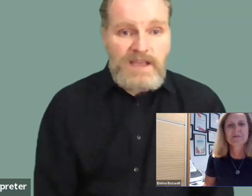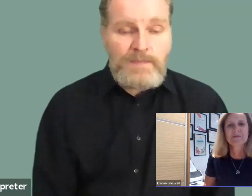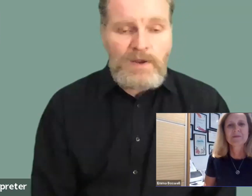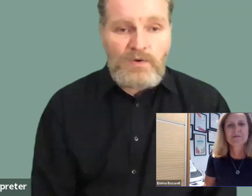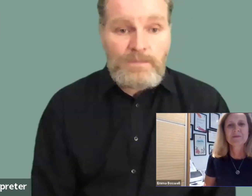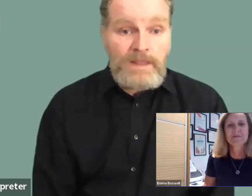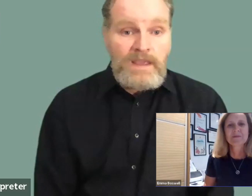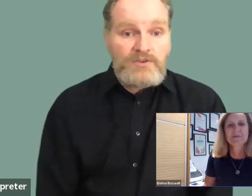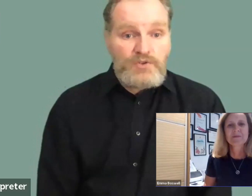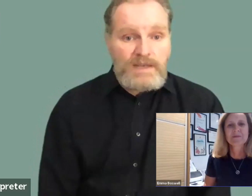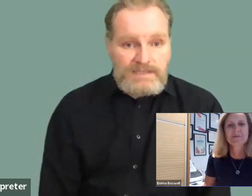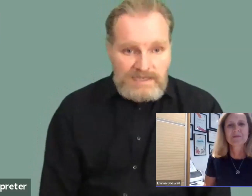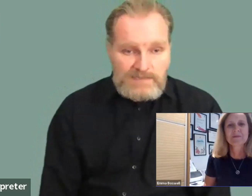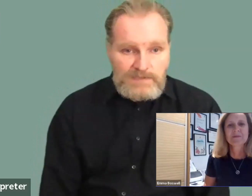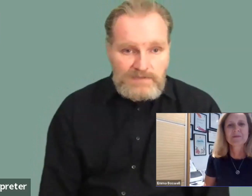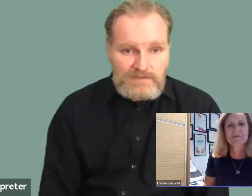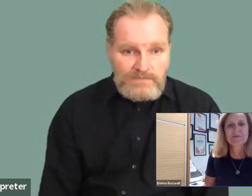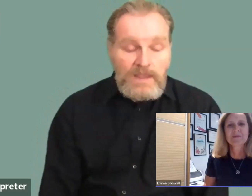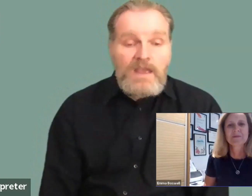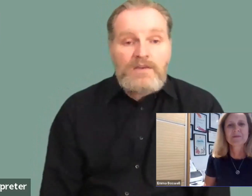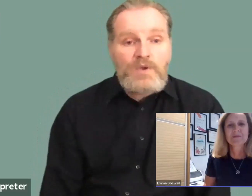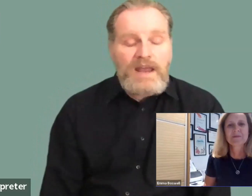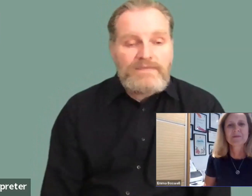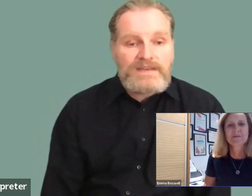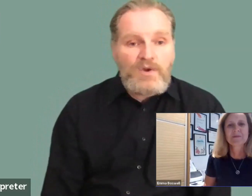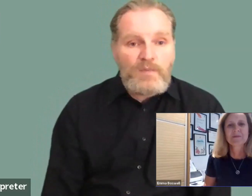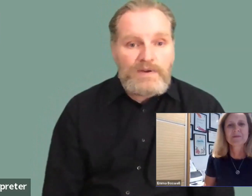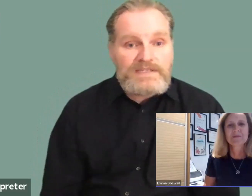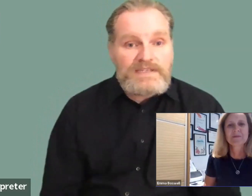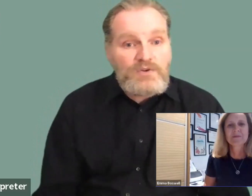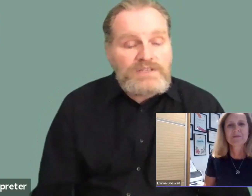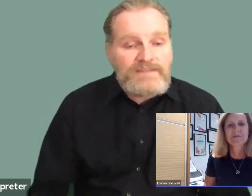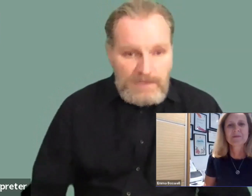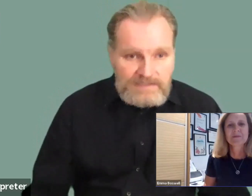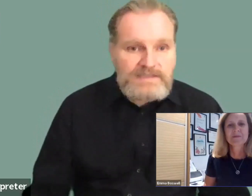to come along and do that assessment, and you can have that incorporated into your deafblind